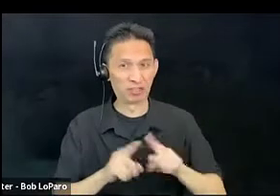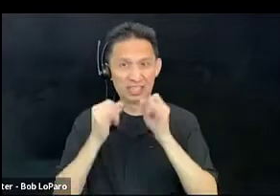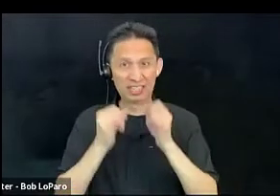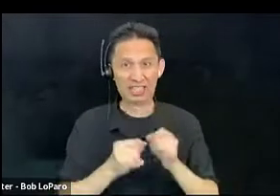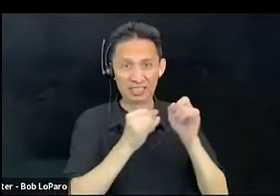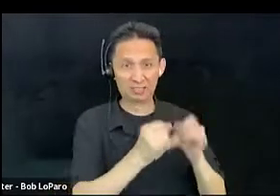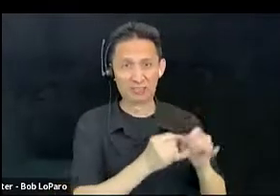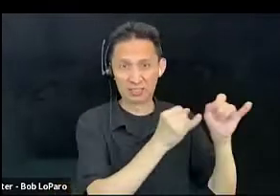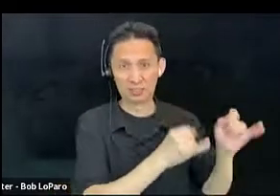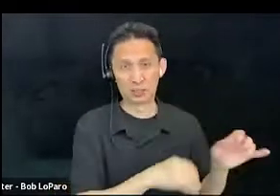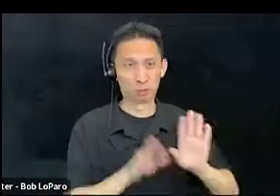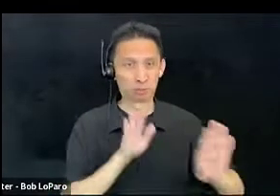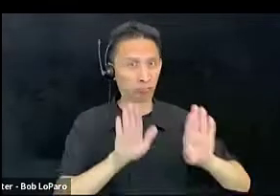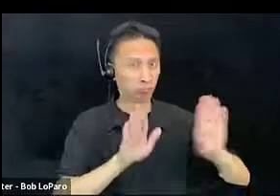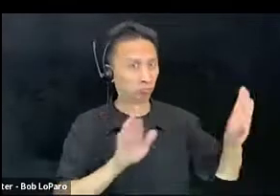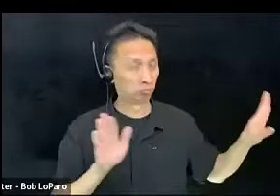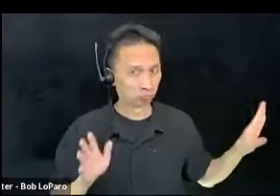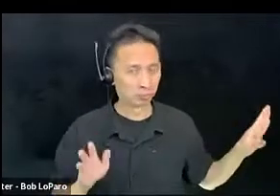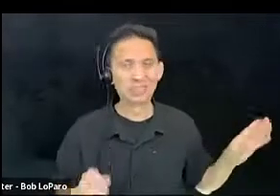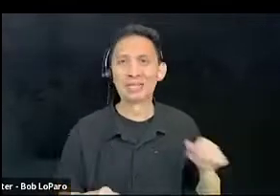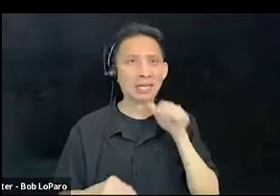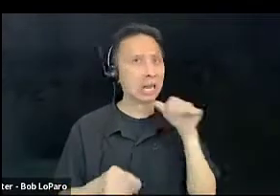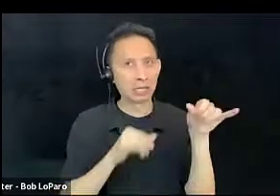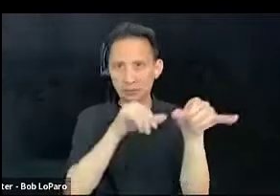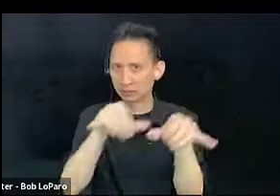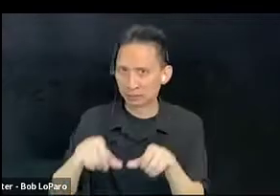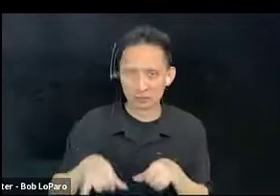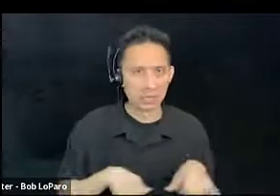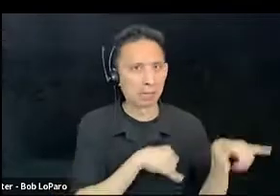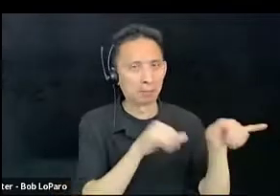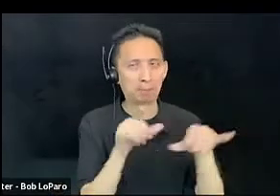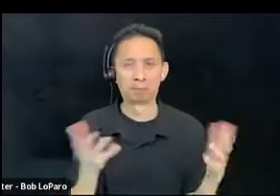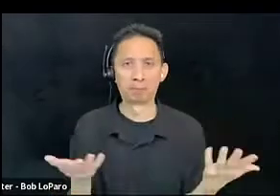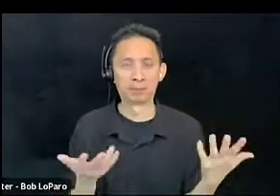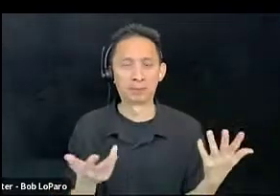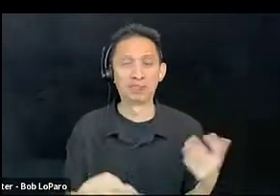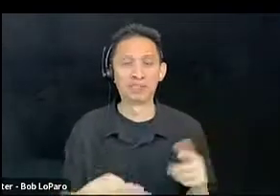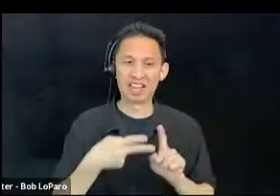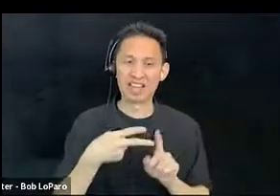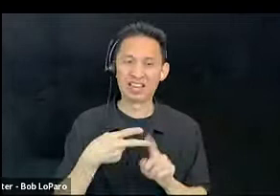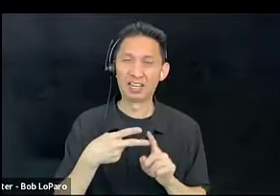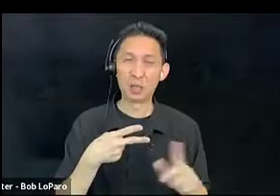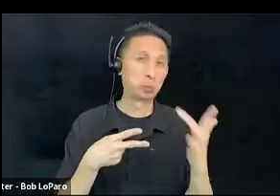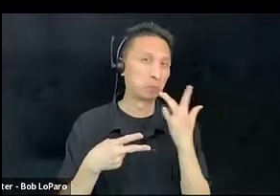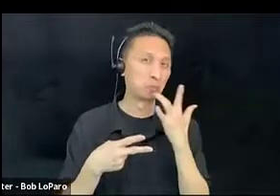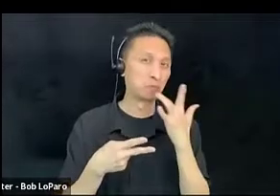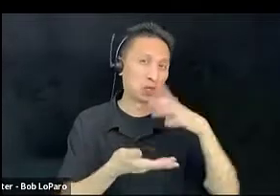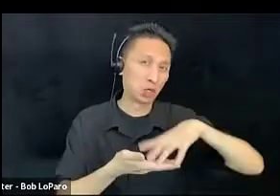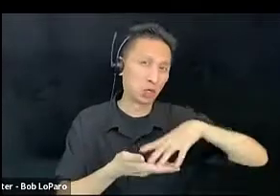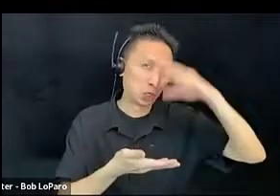Which may also be an individual thing and maybe it needs to be worked out with additional assessment, like a learning media assessment